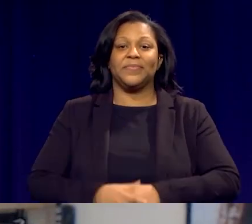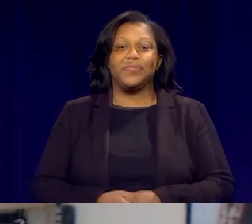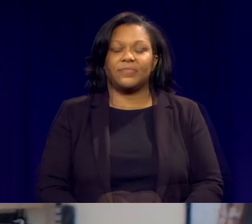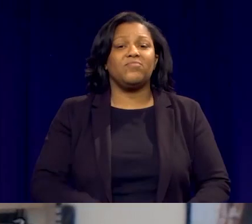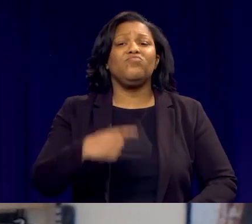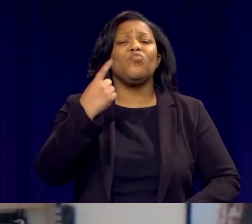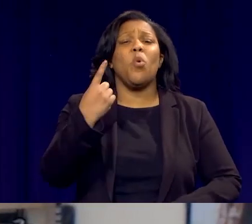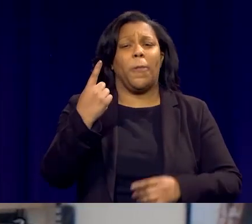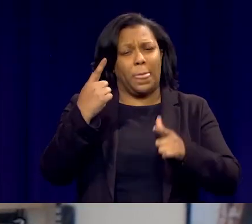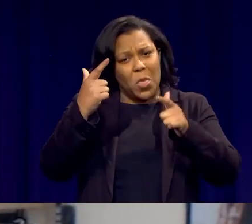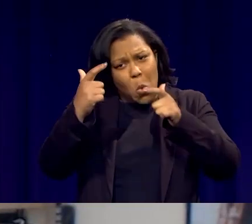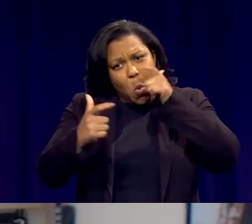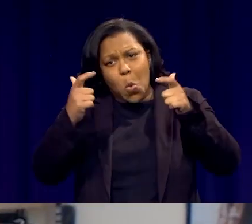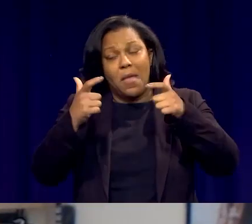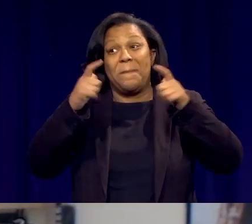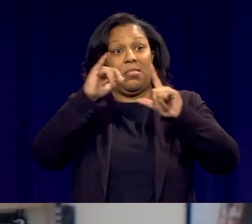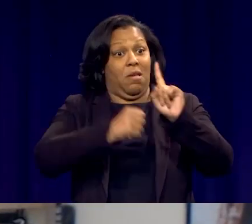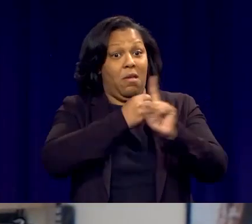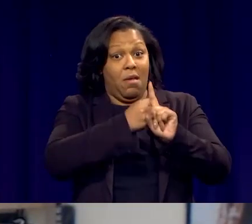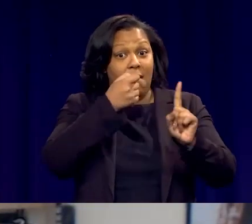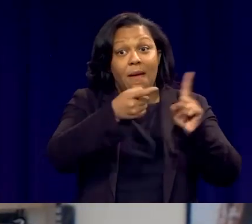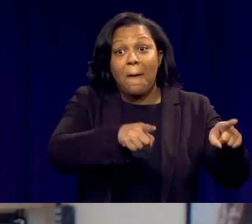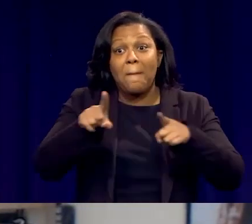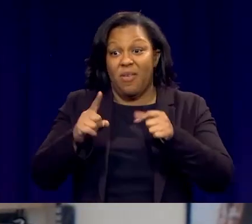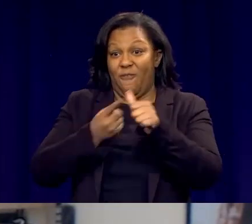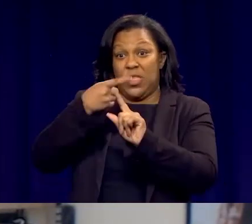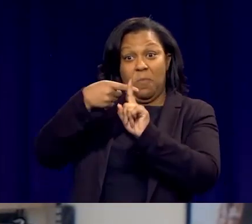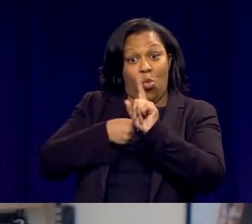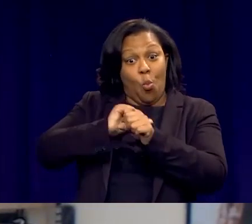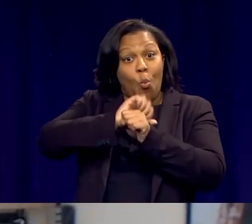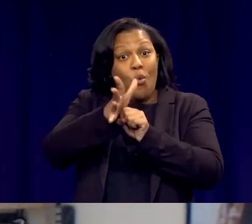Lance: One of the most notable things that happened to me during the first official month of the pandemic,